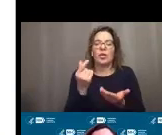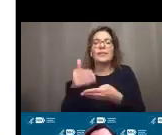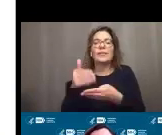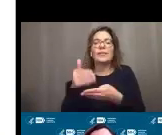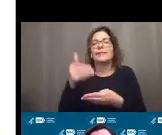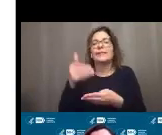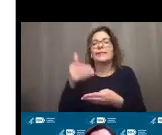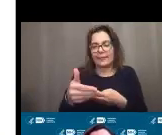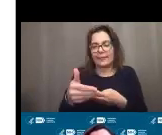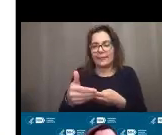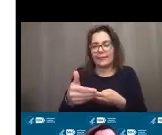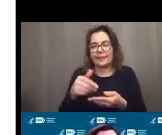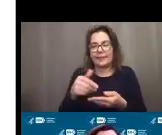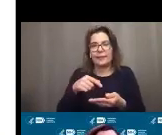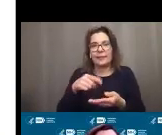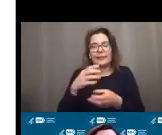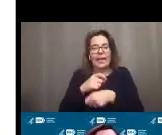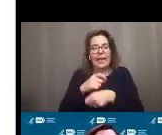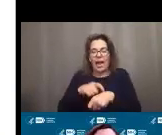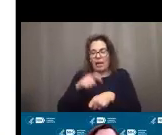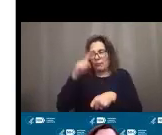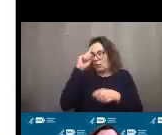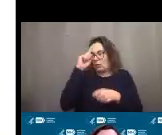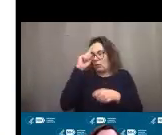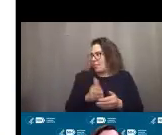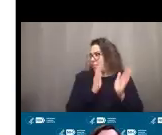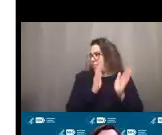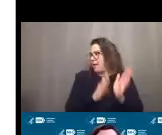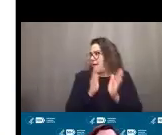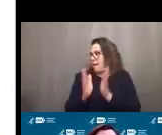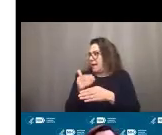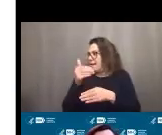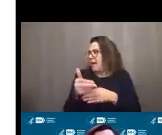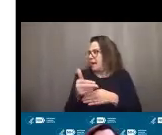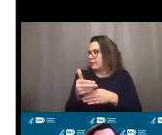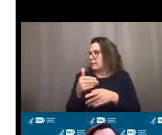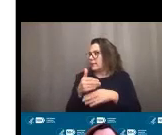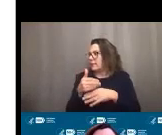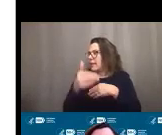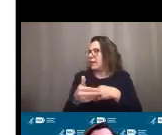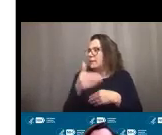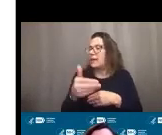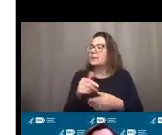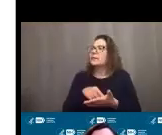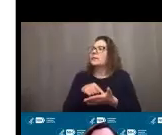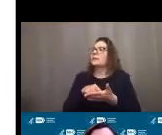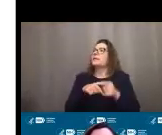Do spend some time on that. Do not spend a lot of time agonizing over it